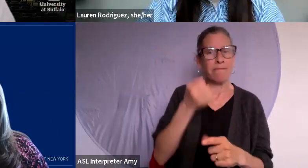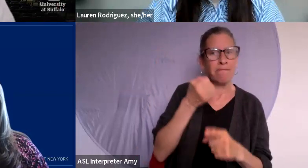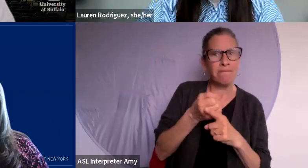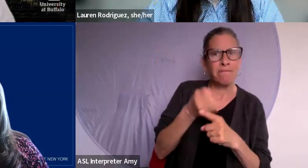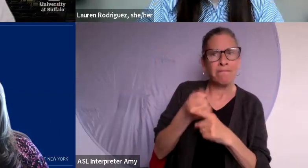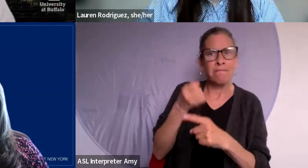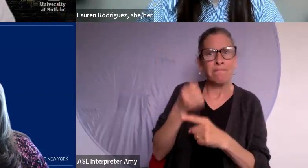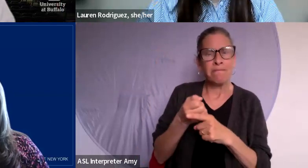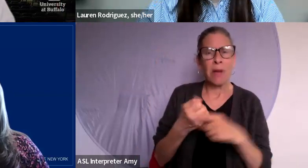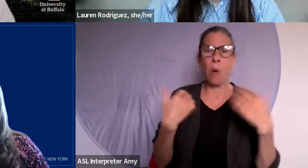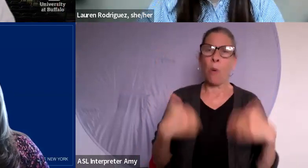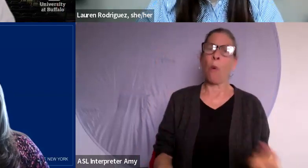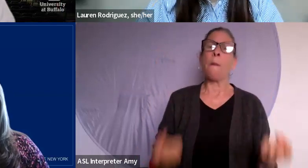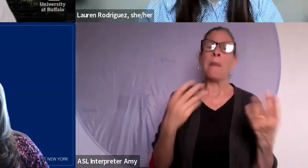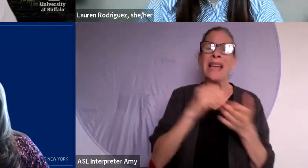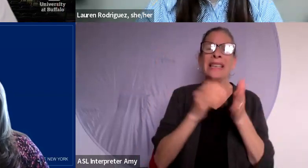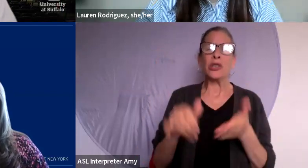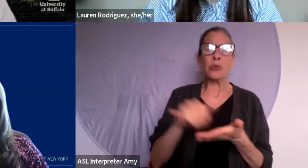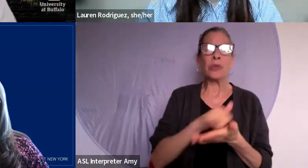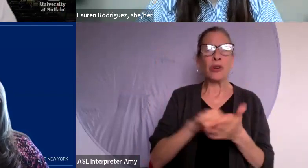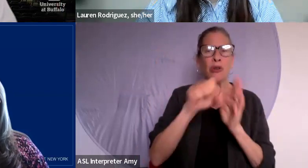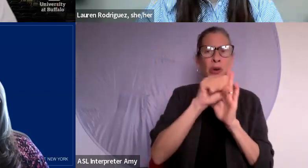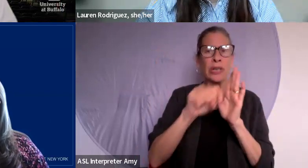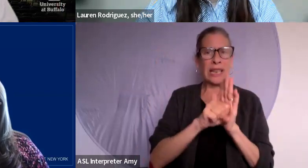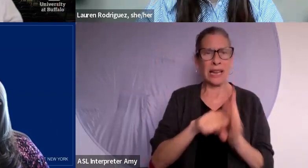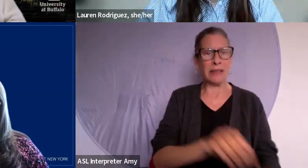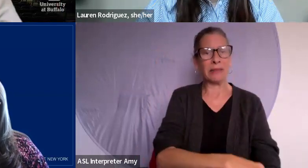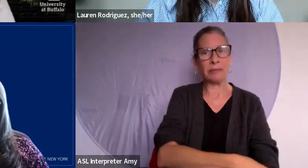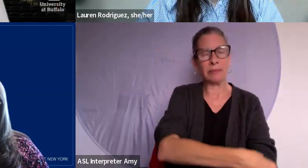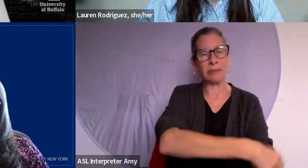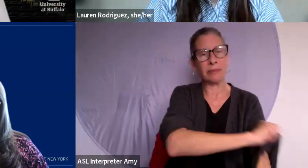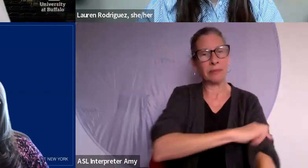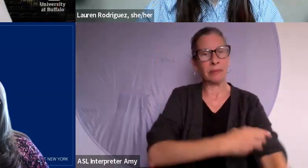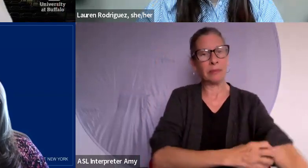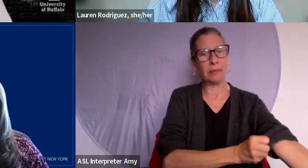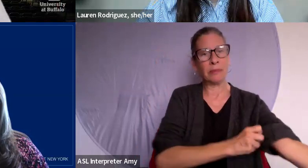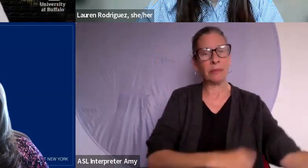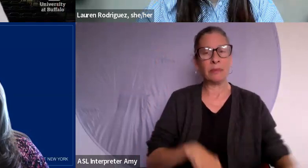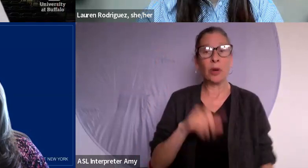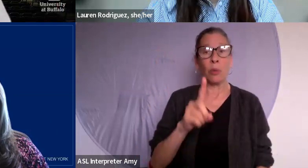lot of students in New York state. So one of the challenges